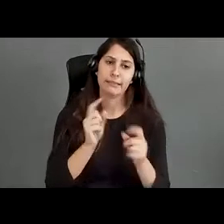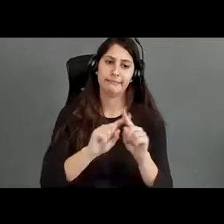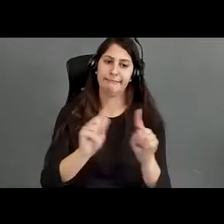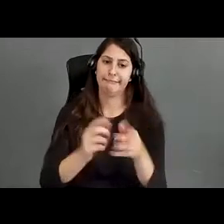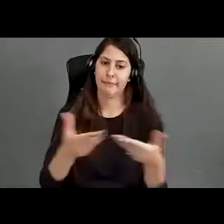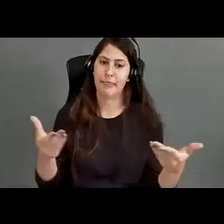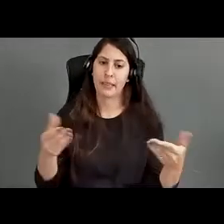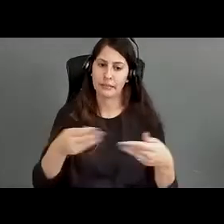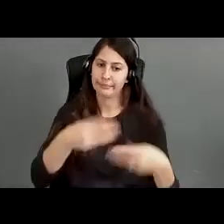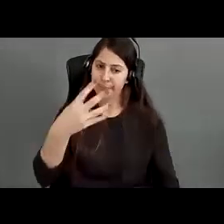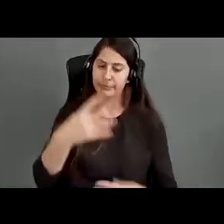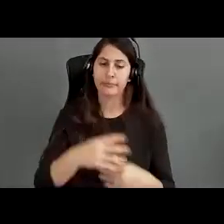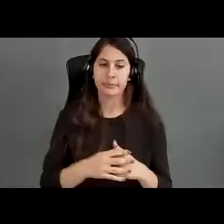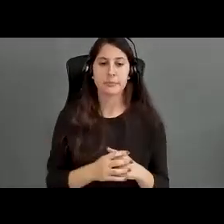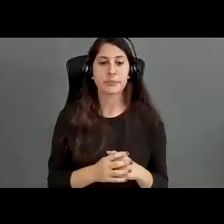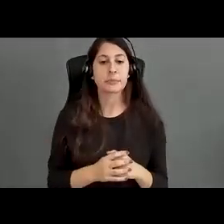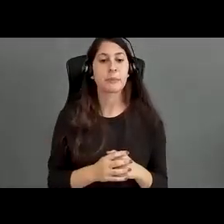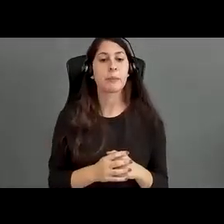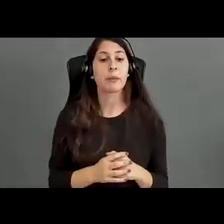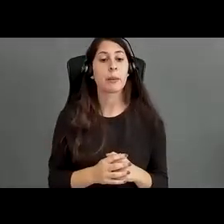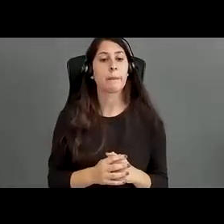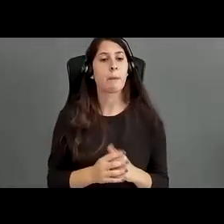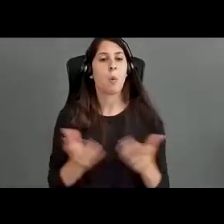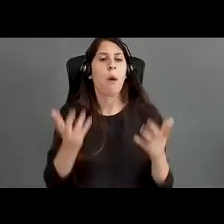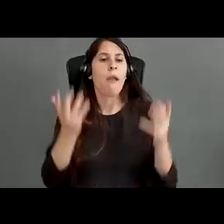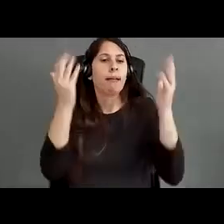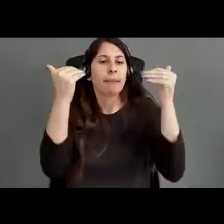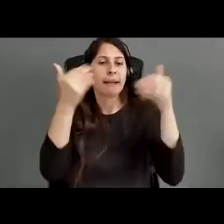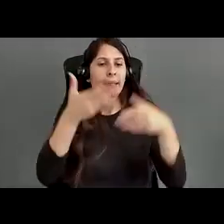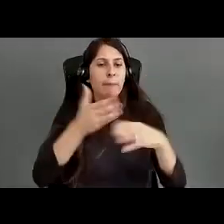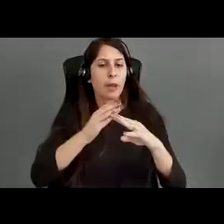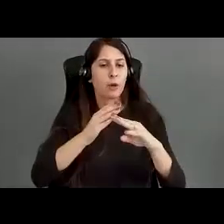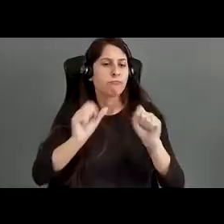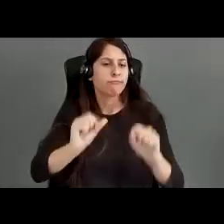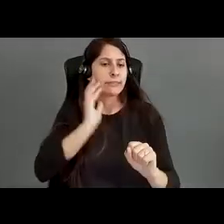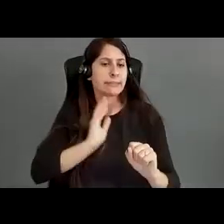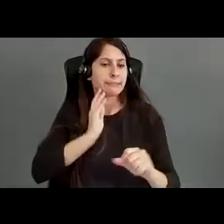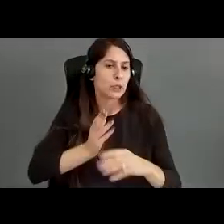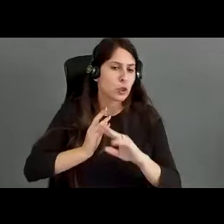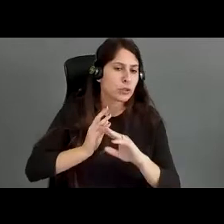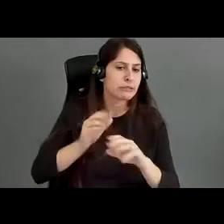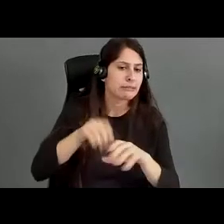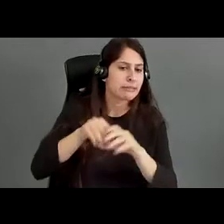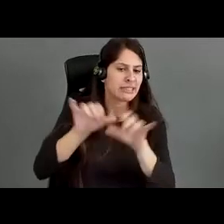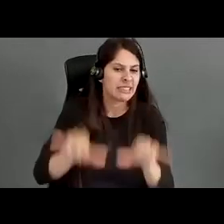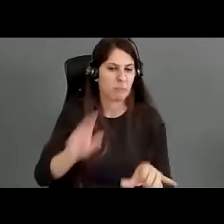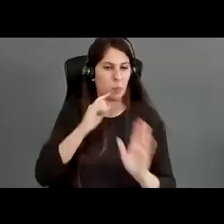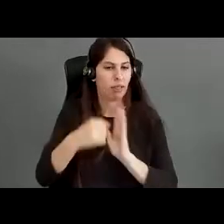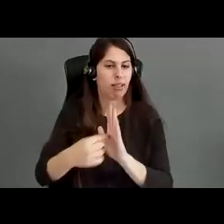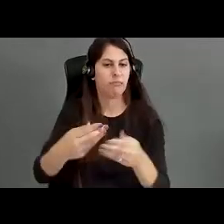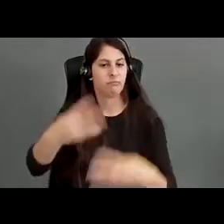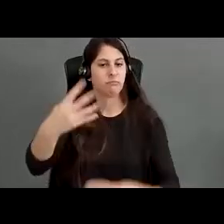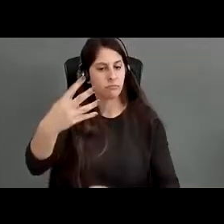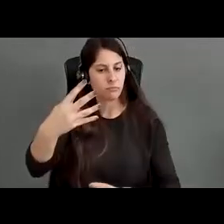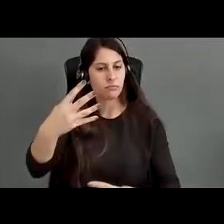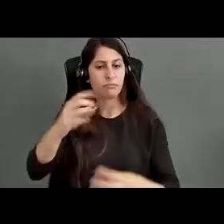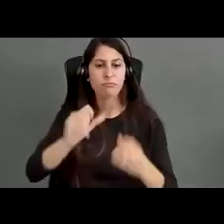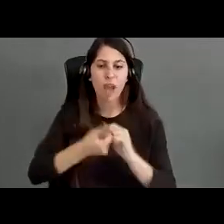And including what people can expect, what are the barriers people can expect in the system and how do you try to work around those,